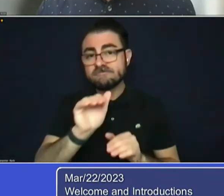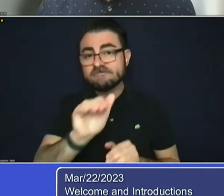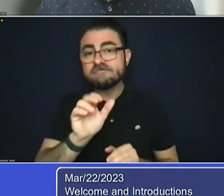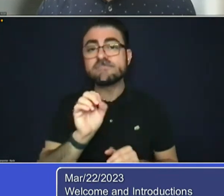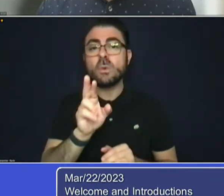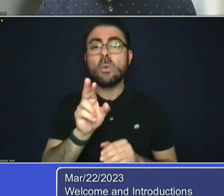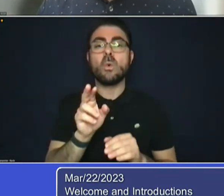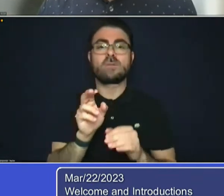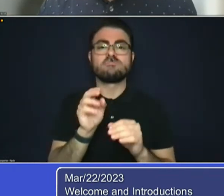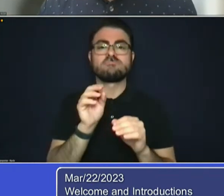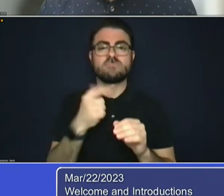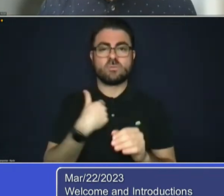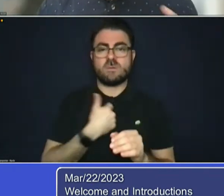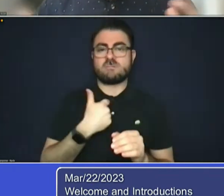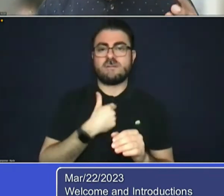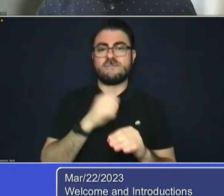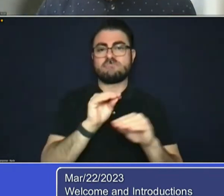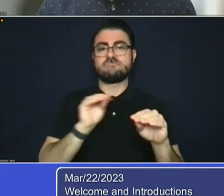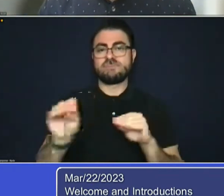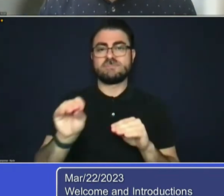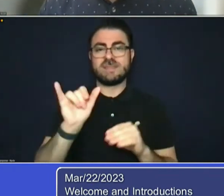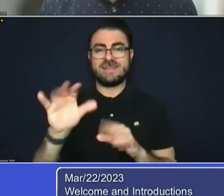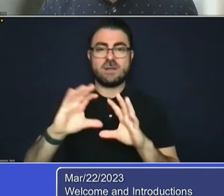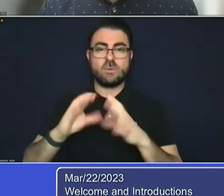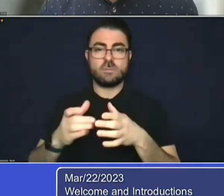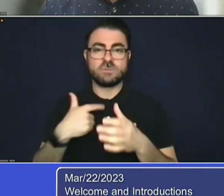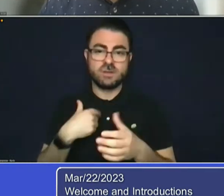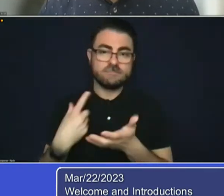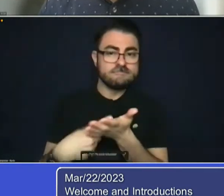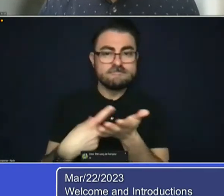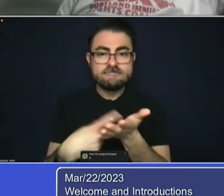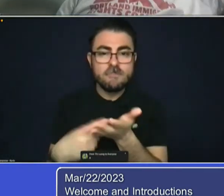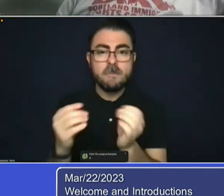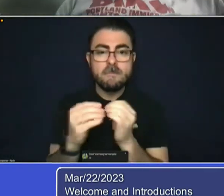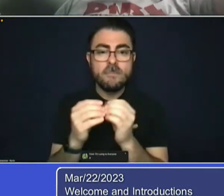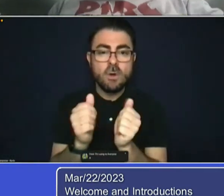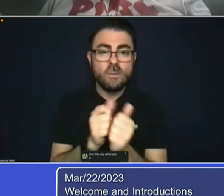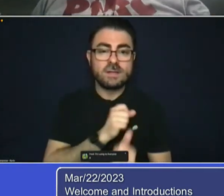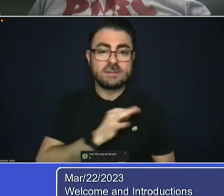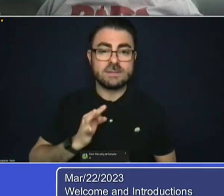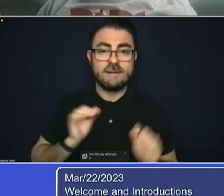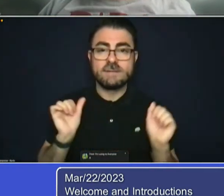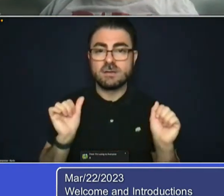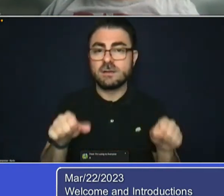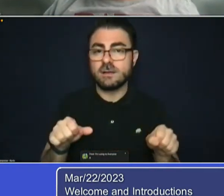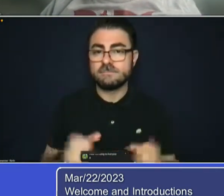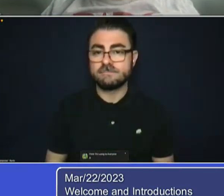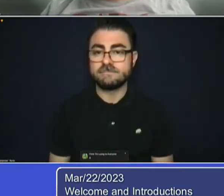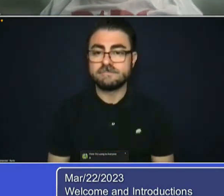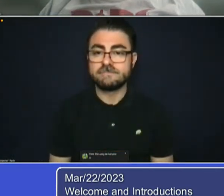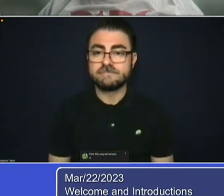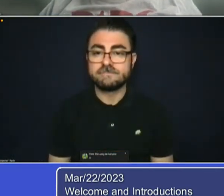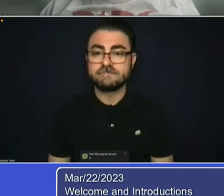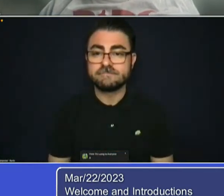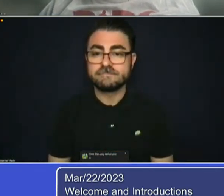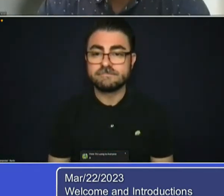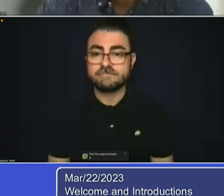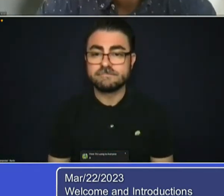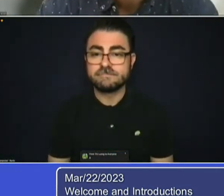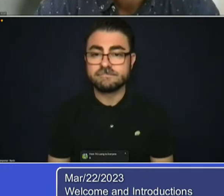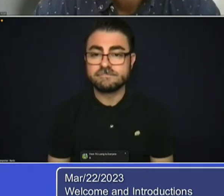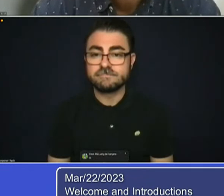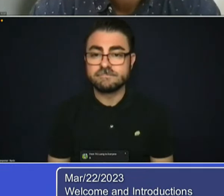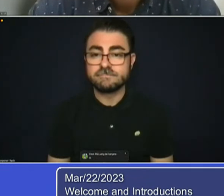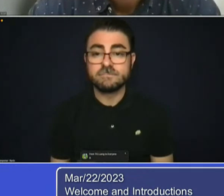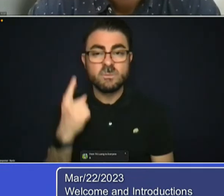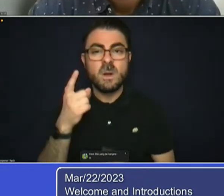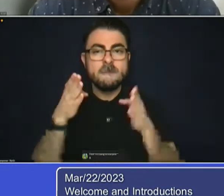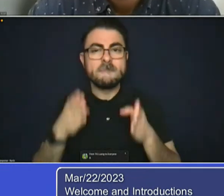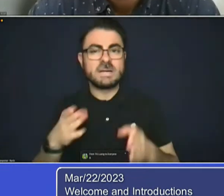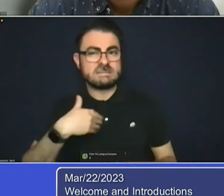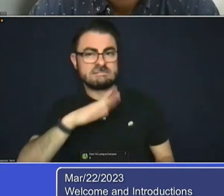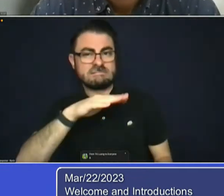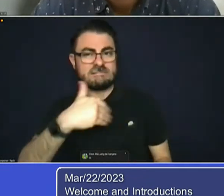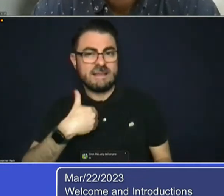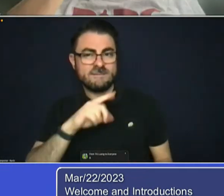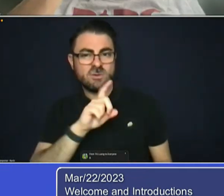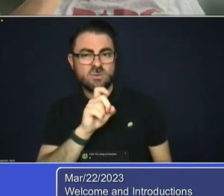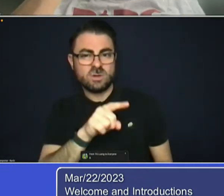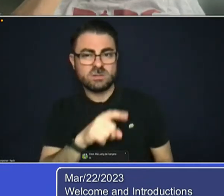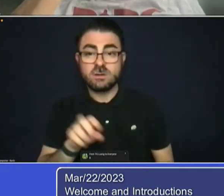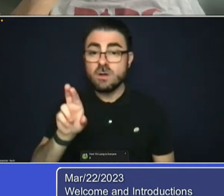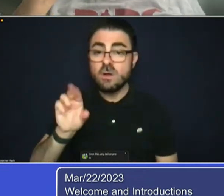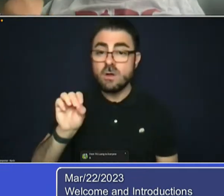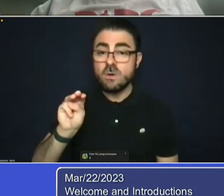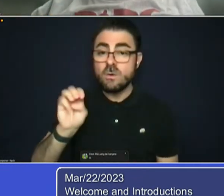BREAKOUT ROOM AND PUT YOU INTO